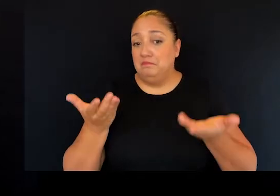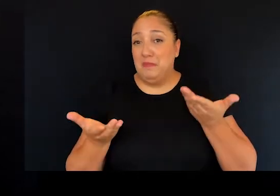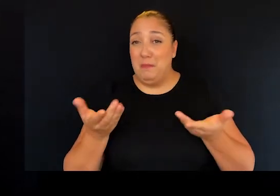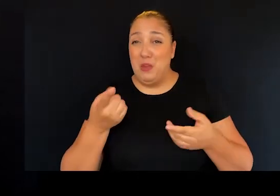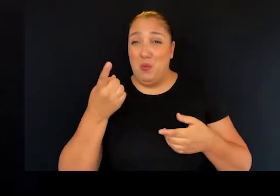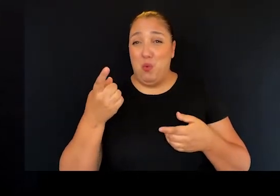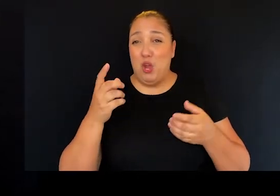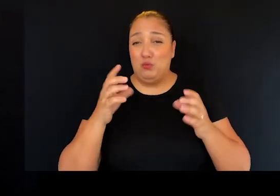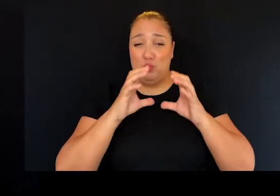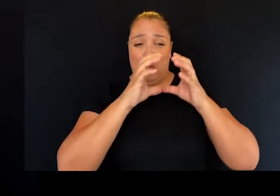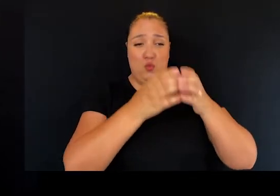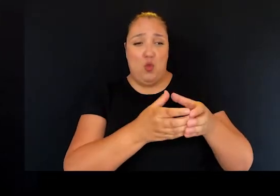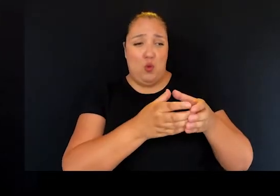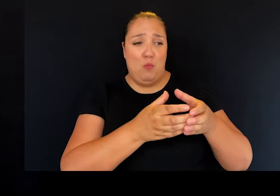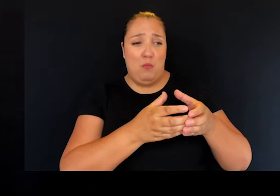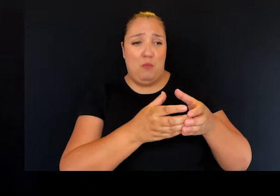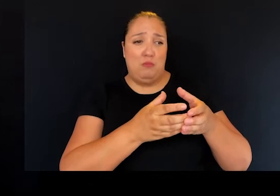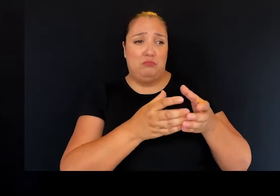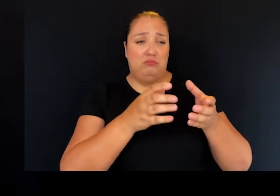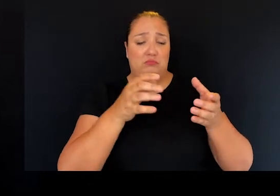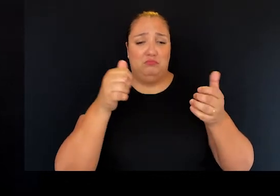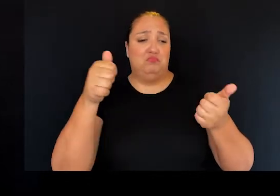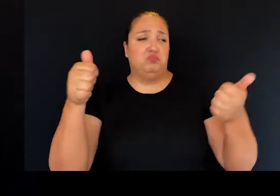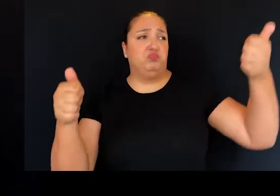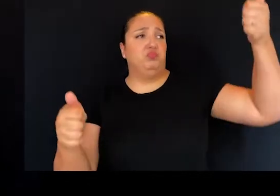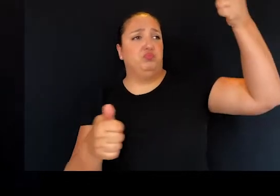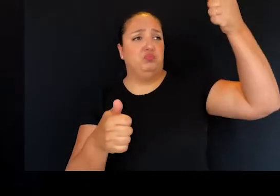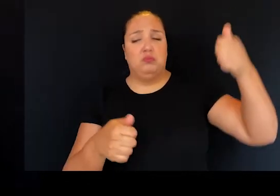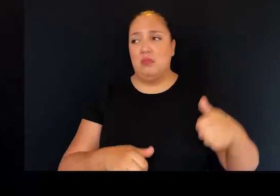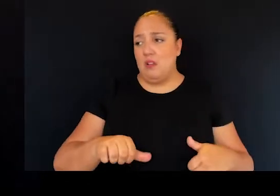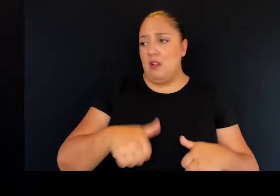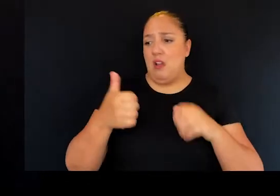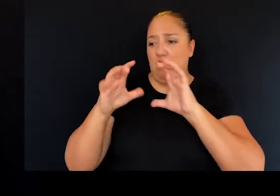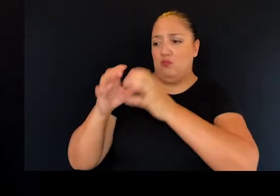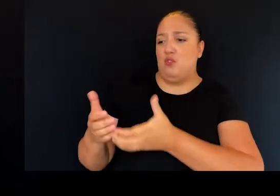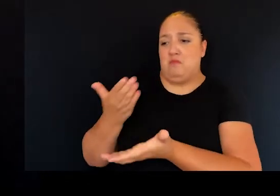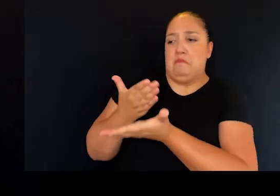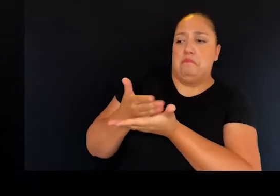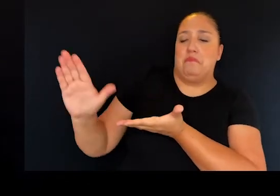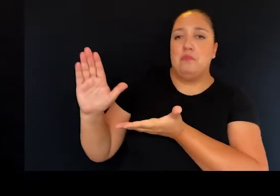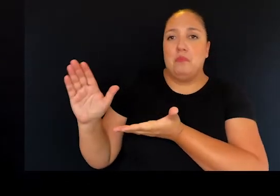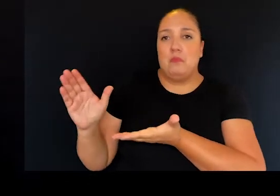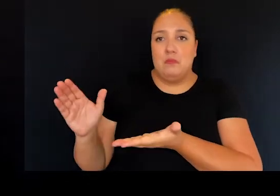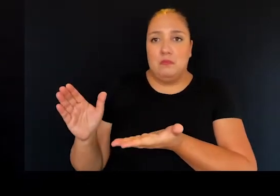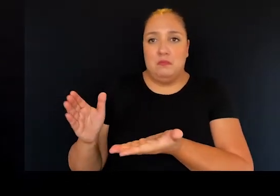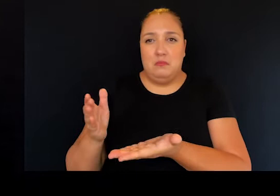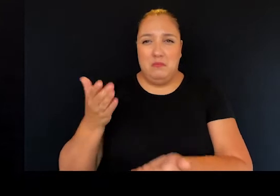to the detriment of someone else, you know, question. "Wait, why? "I don't get it."